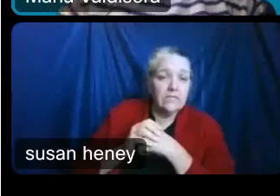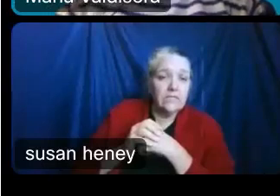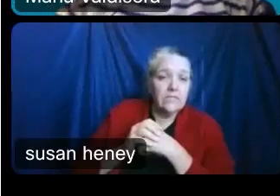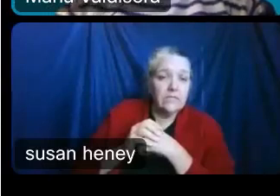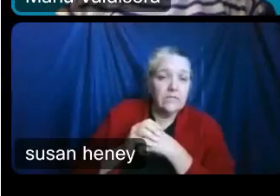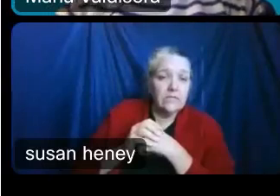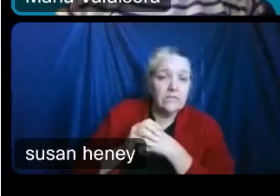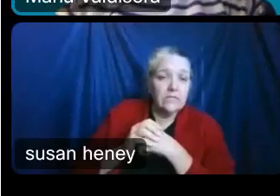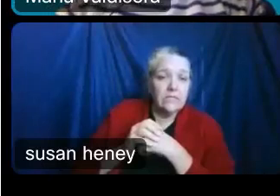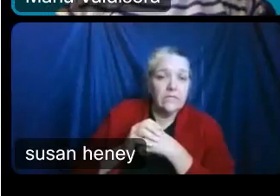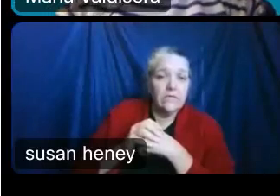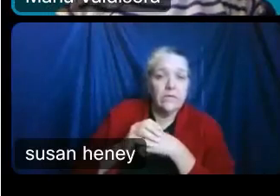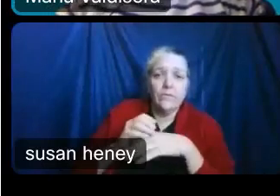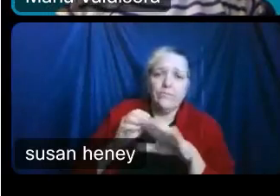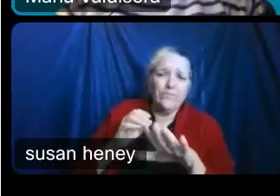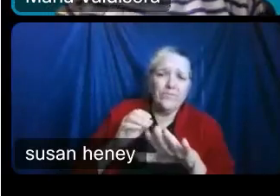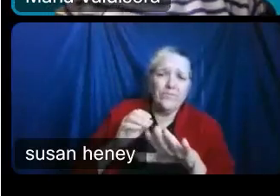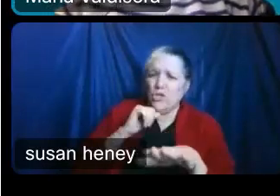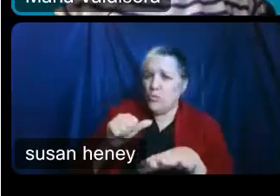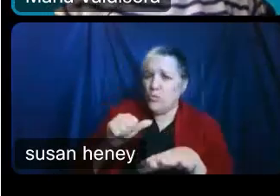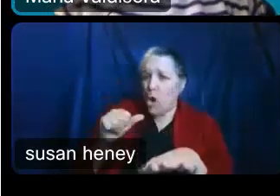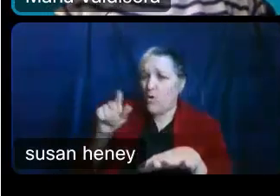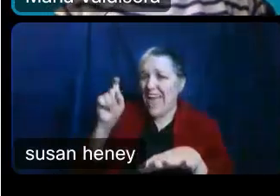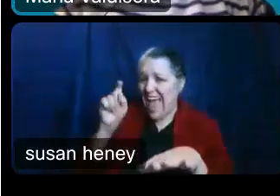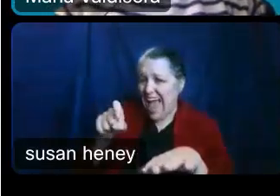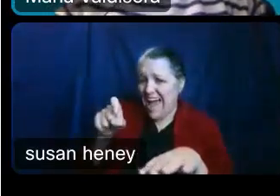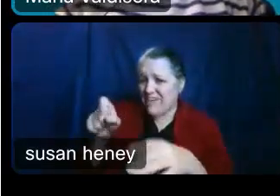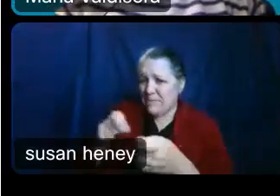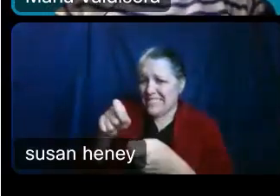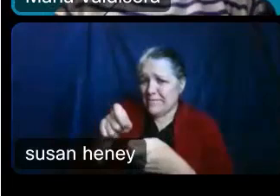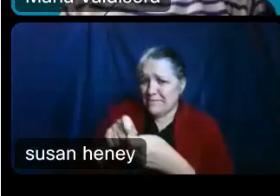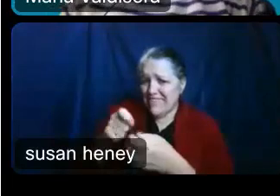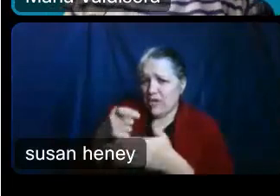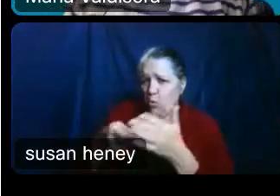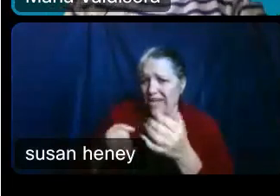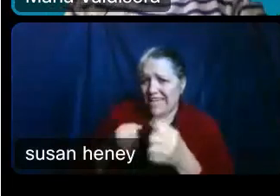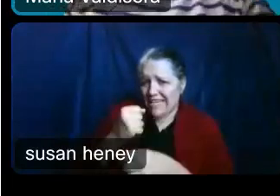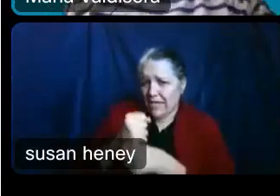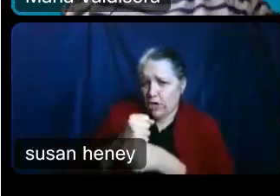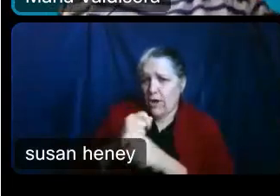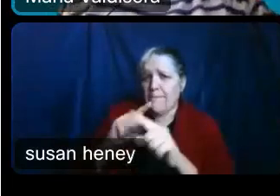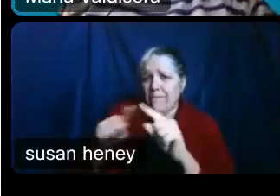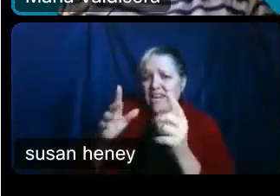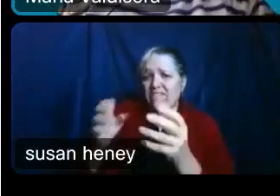have to specify the year. But if you would like to have something specific, you could